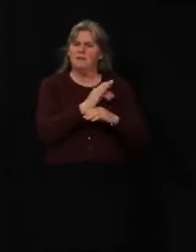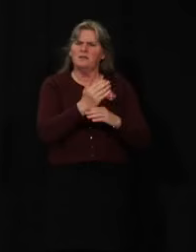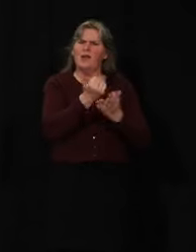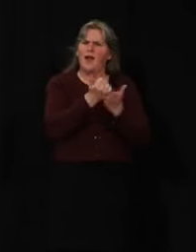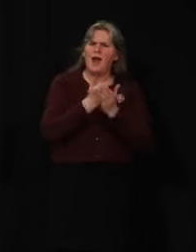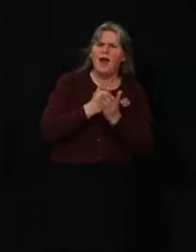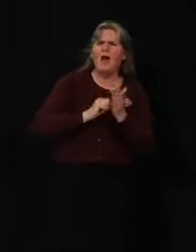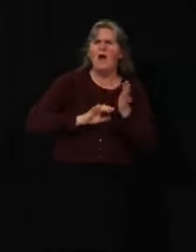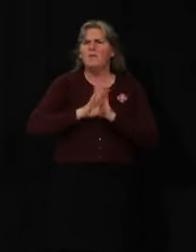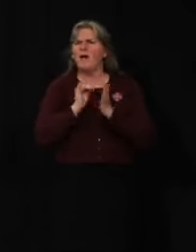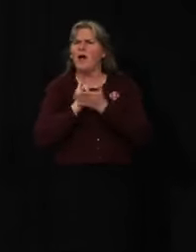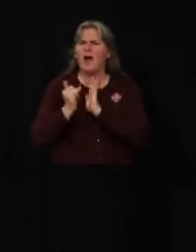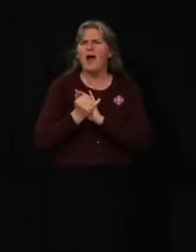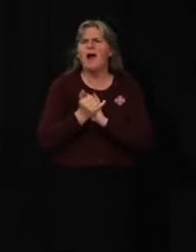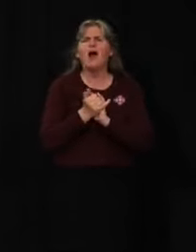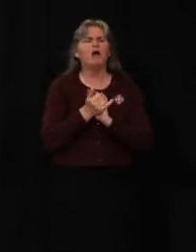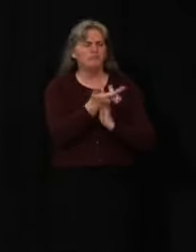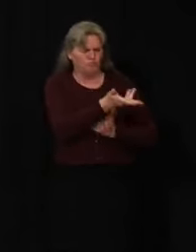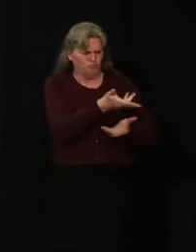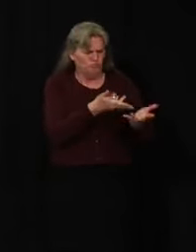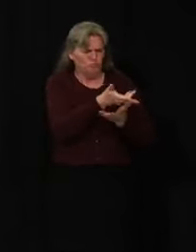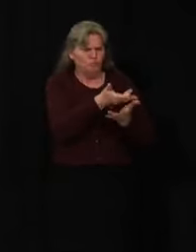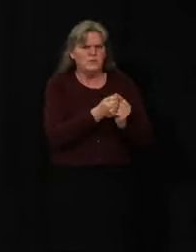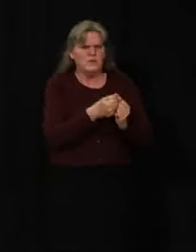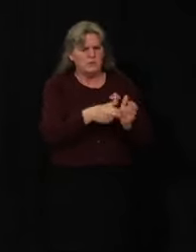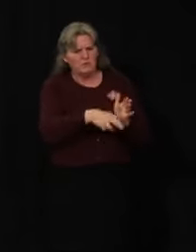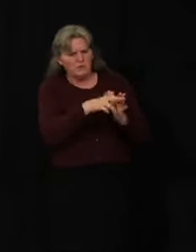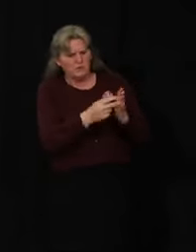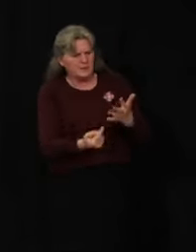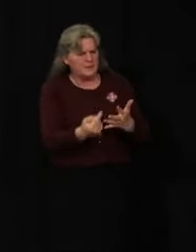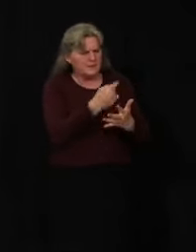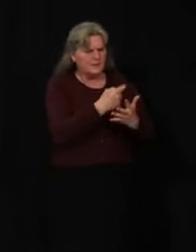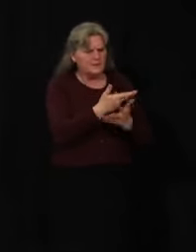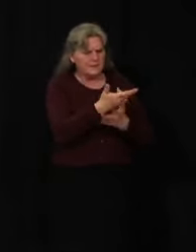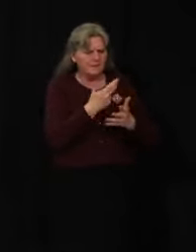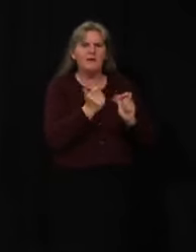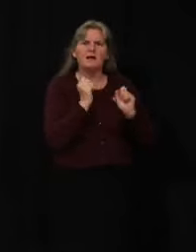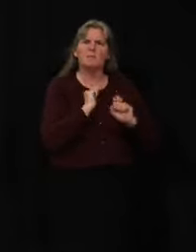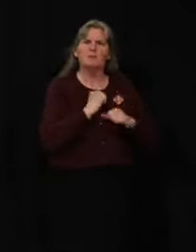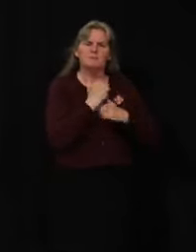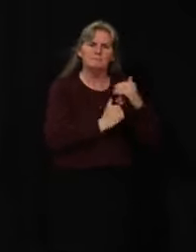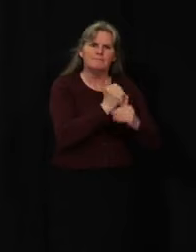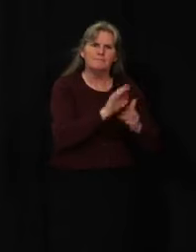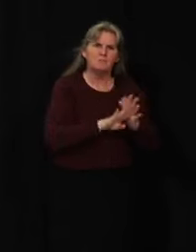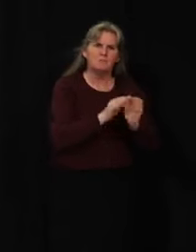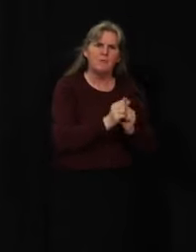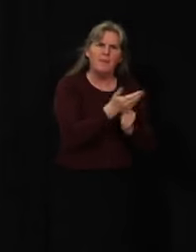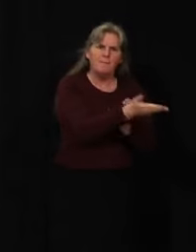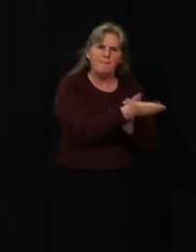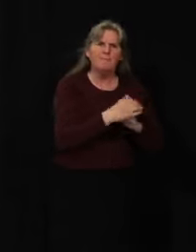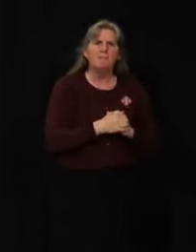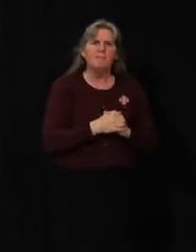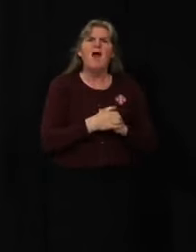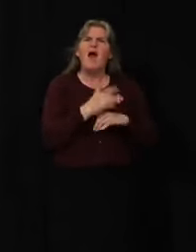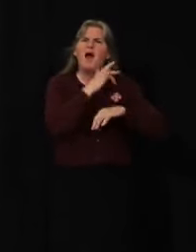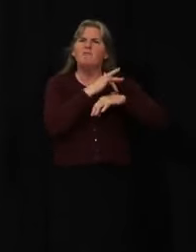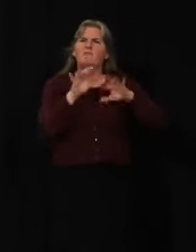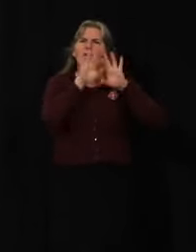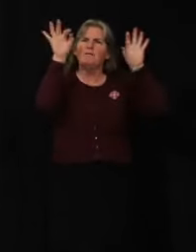and will work with them to review them as quickly as possible. There is a template available as